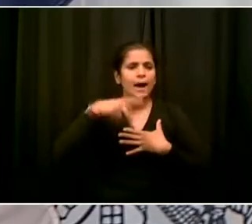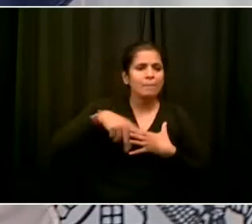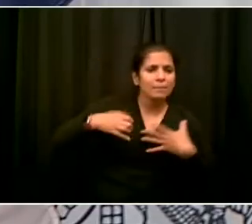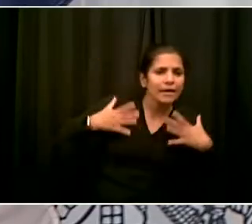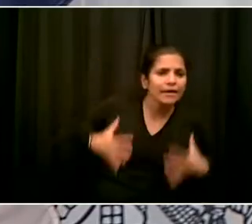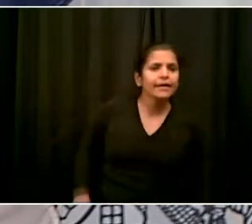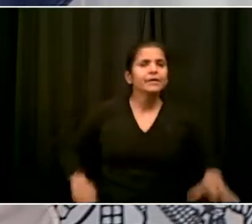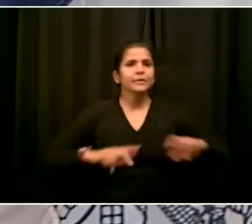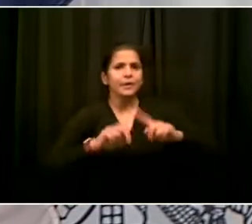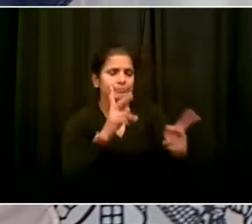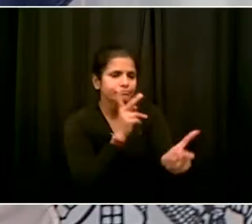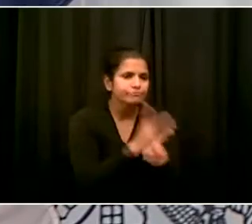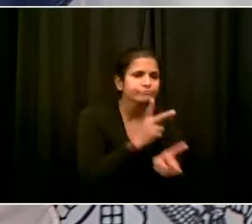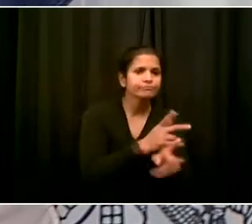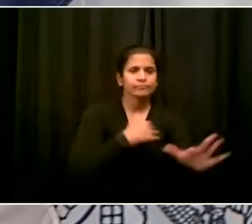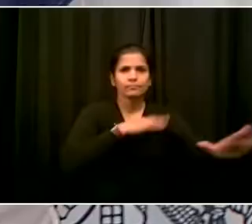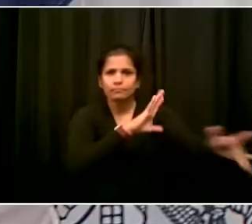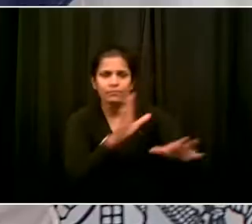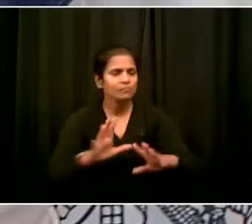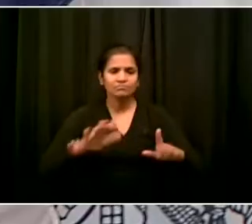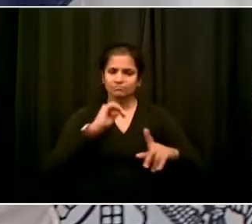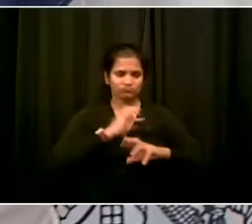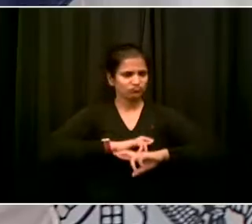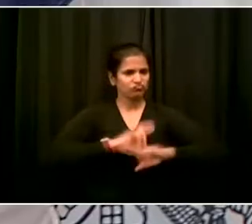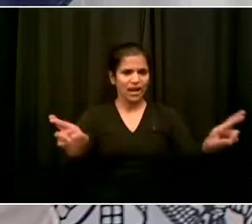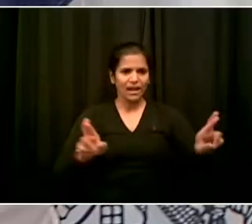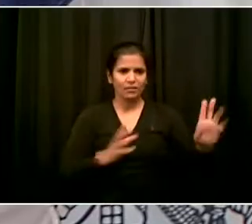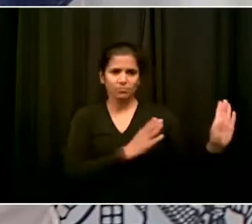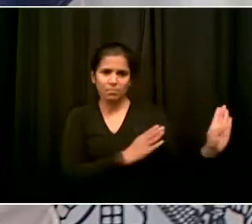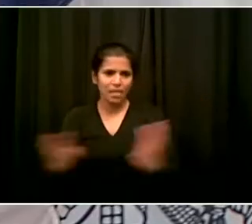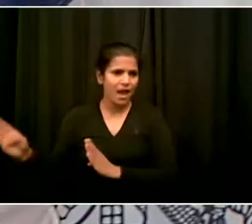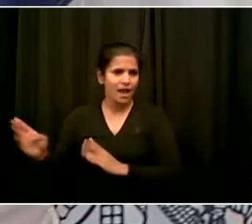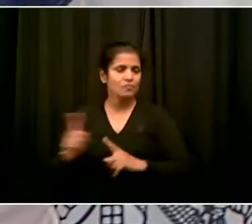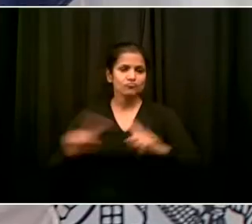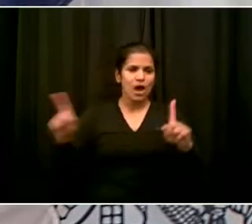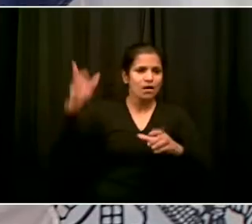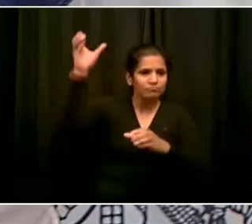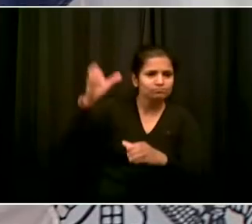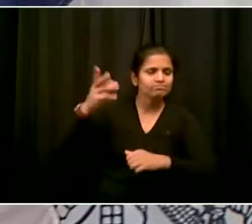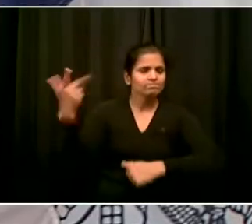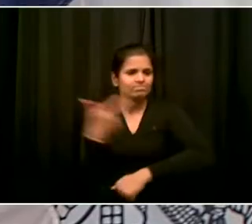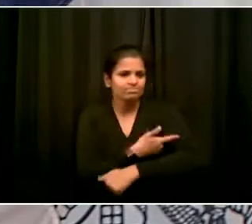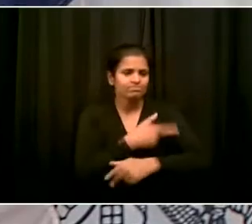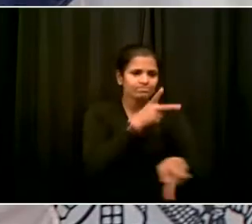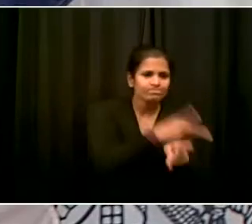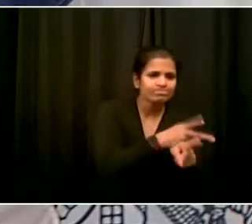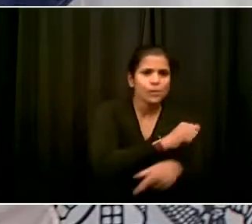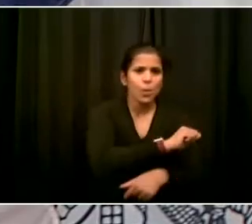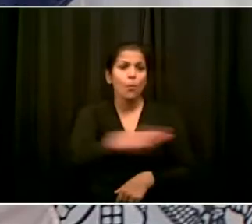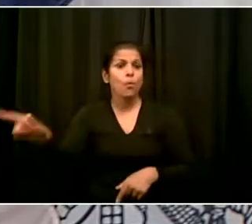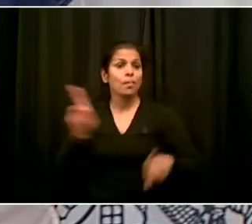STRESS ON OUR ICUs ANYWHERE NEAR WHAT WE SAW IN THE PAST. BUT WE REMAIN VIGILANT TO MAKE